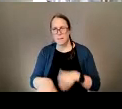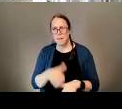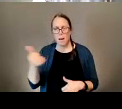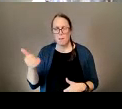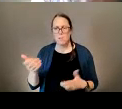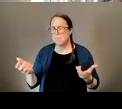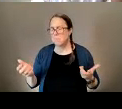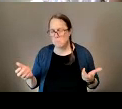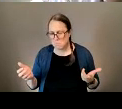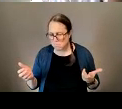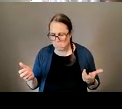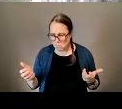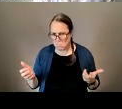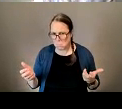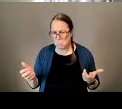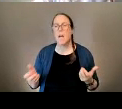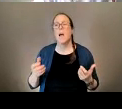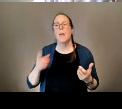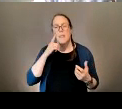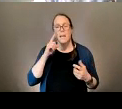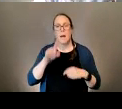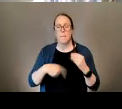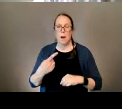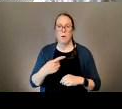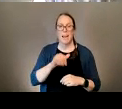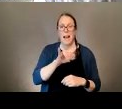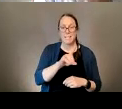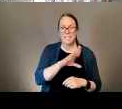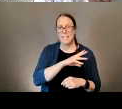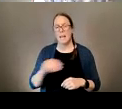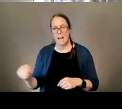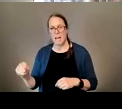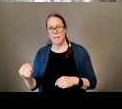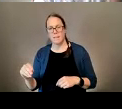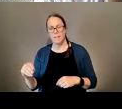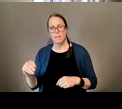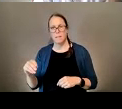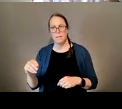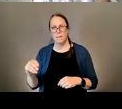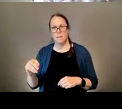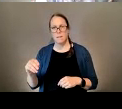You know, think about them in two different ways. Someone just mentioned a really great comparison,